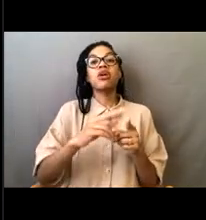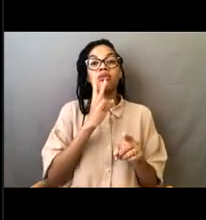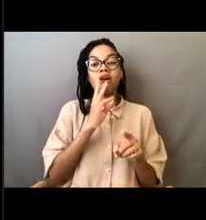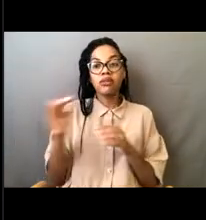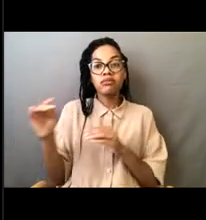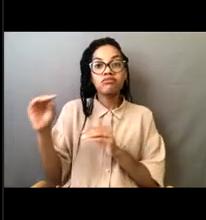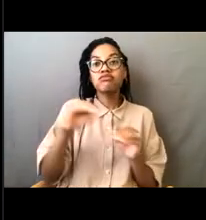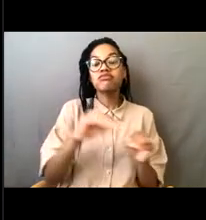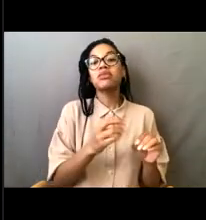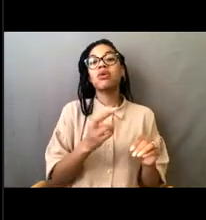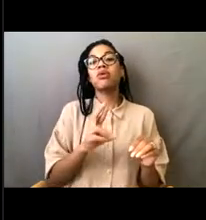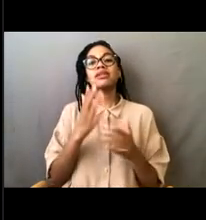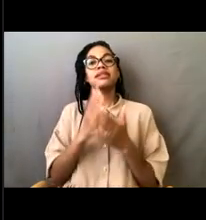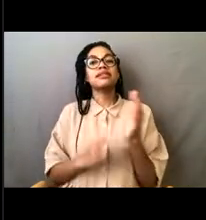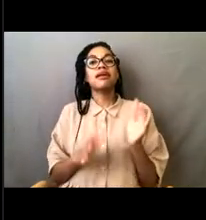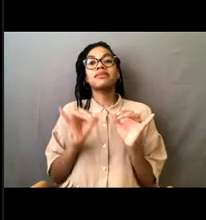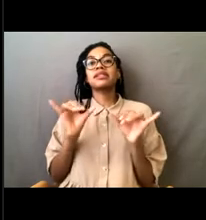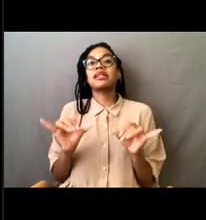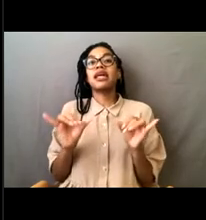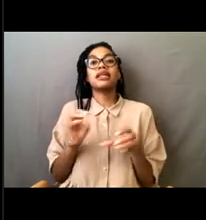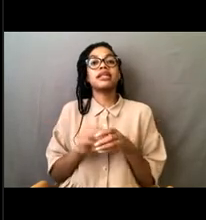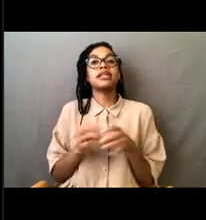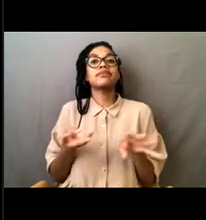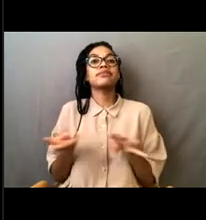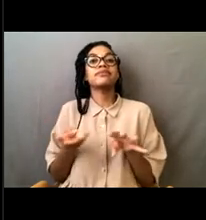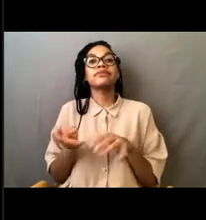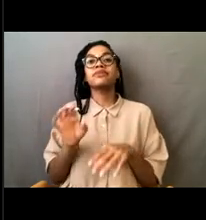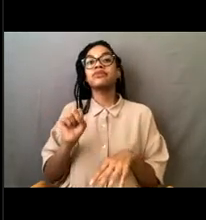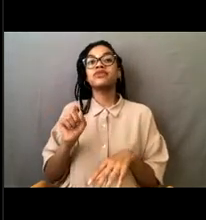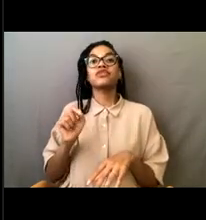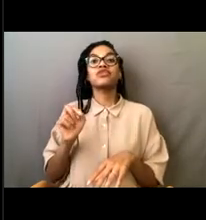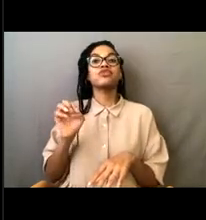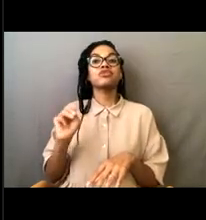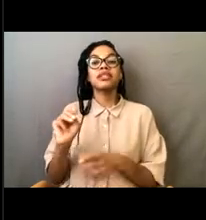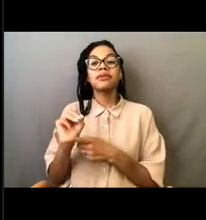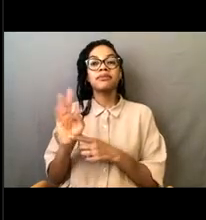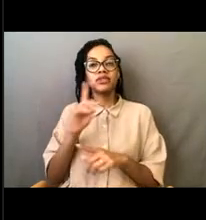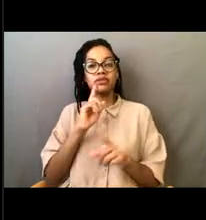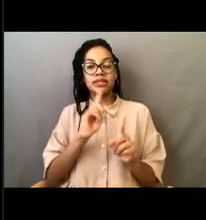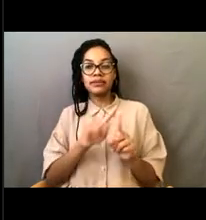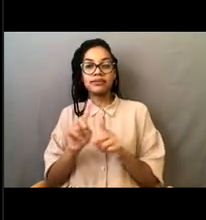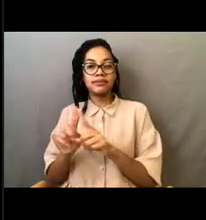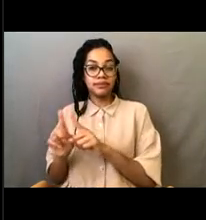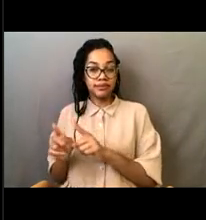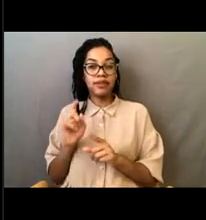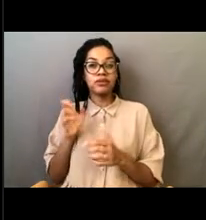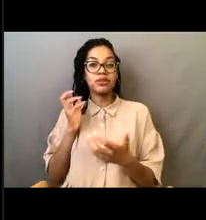so there's just a lot of different migration patterns that can happen with freshwater fish, and they have to adapt in that way. And then last but not least,